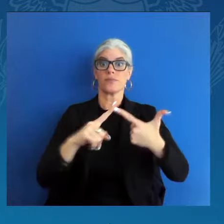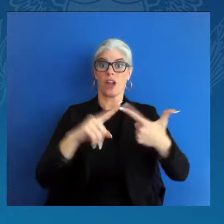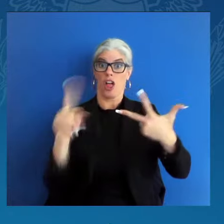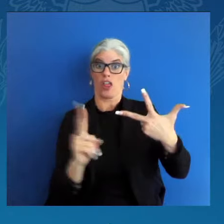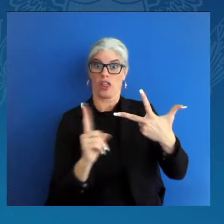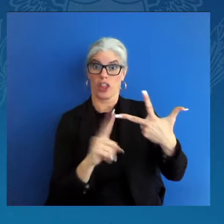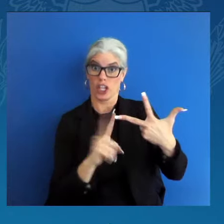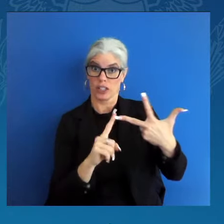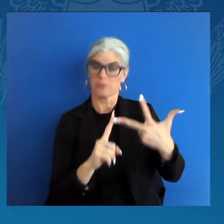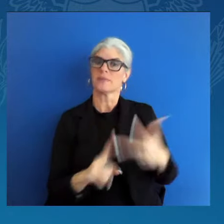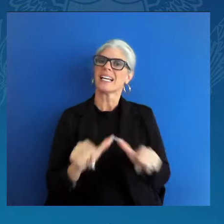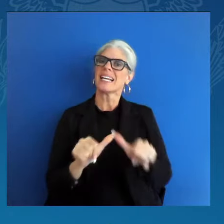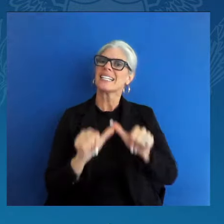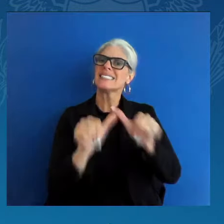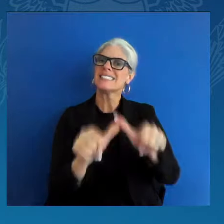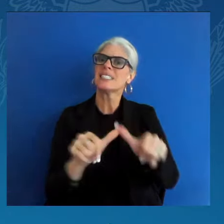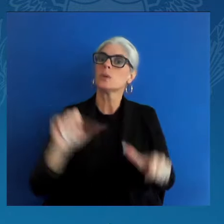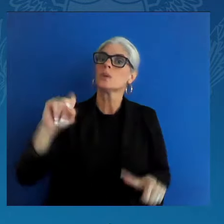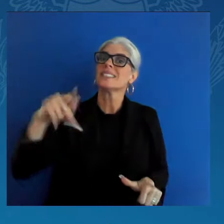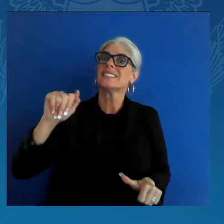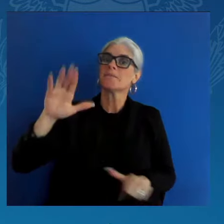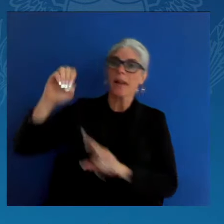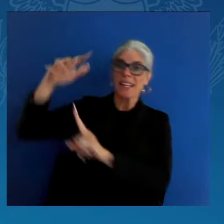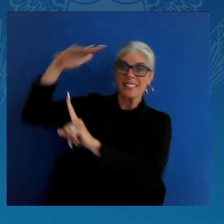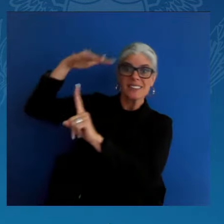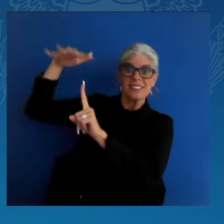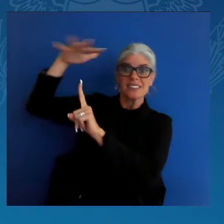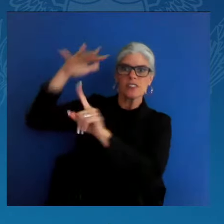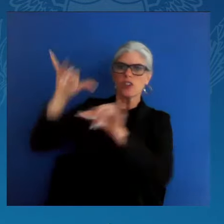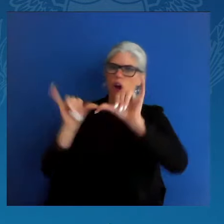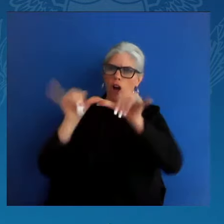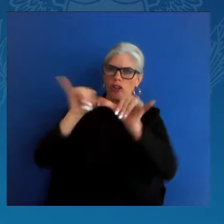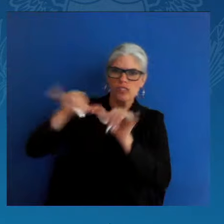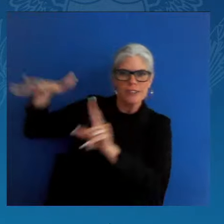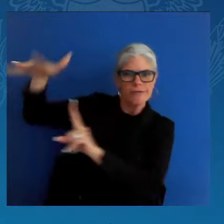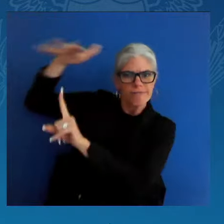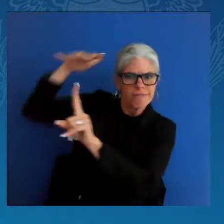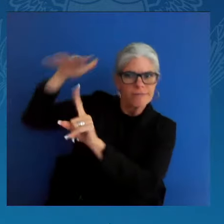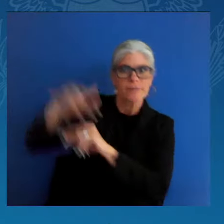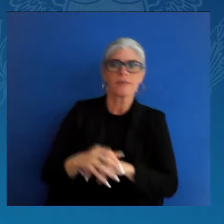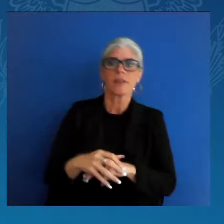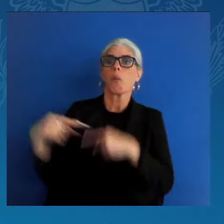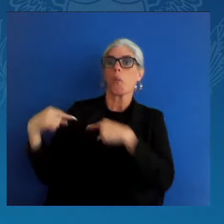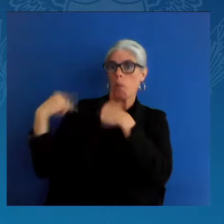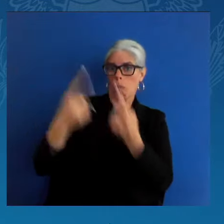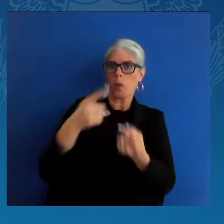constellations by the handful satellites, the size of school busses that took decades to buy